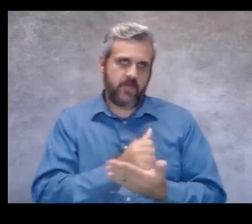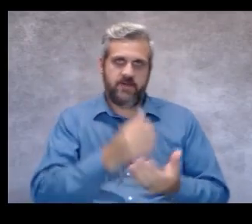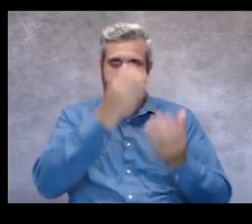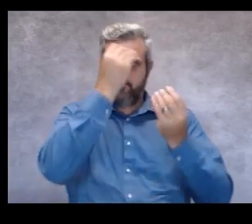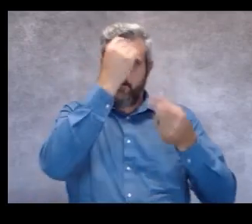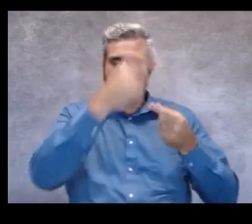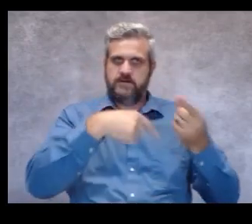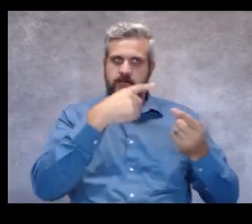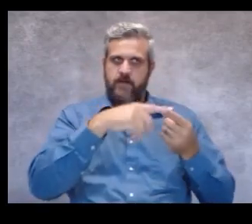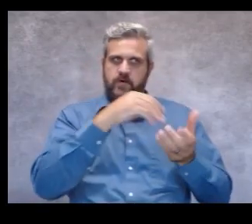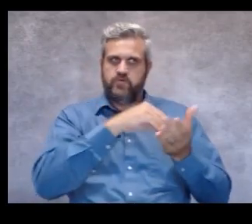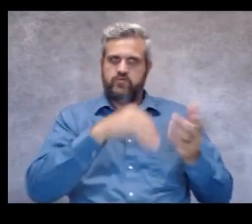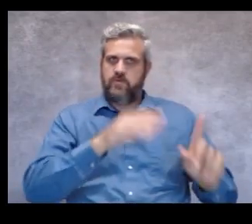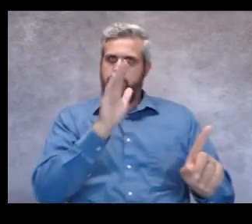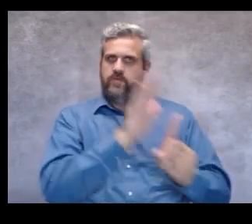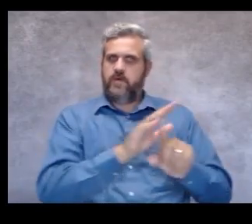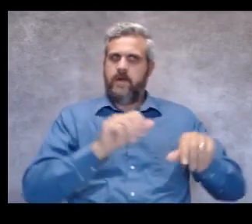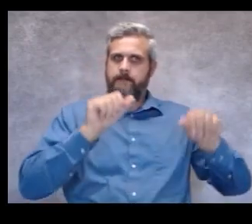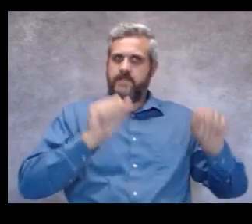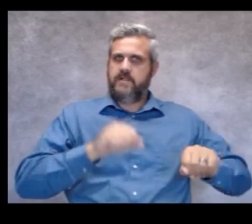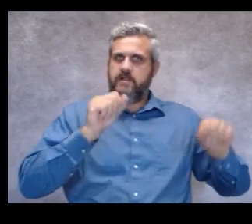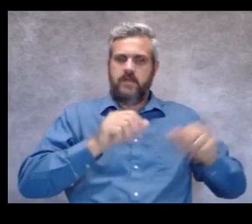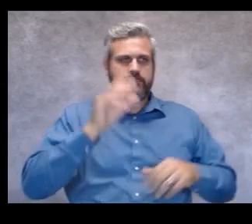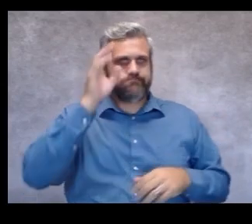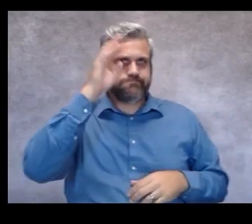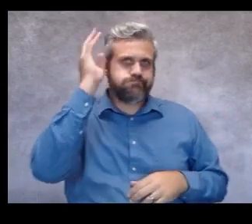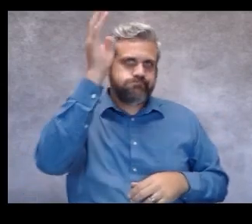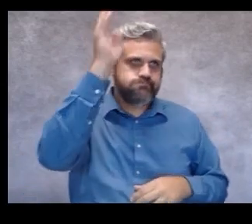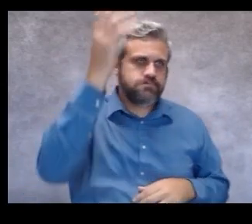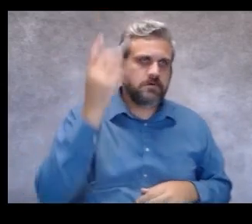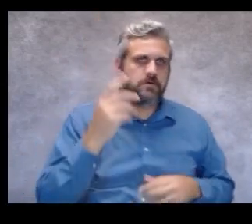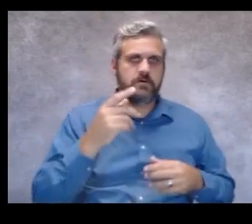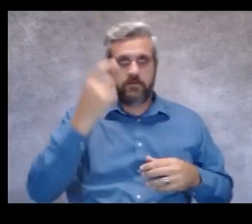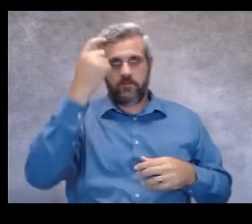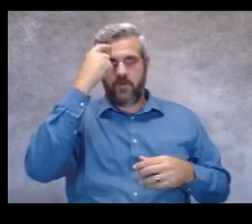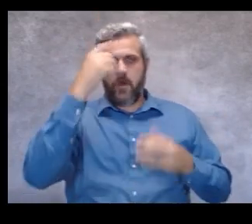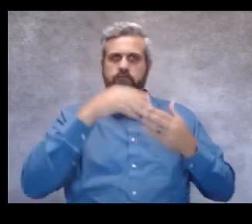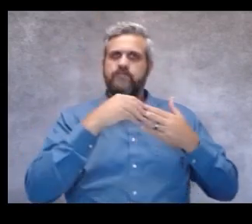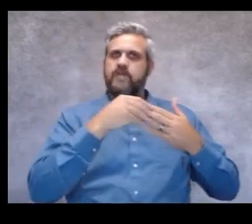about a student's ability for originality and flexibility of thought,